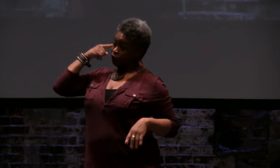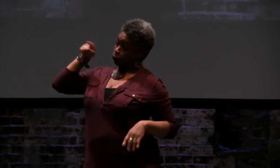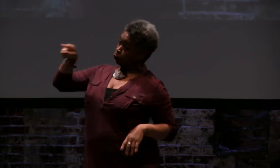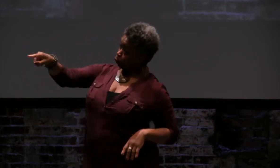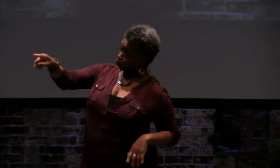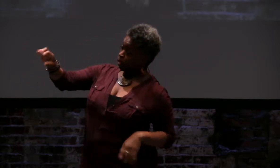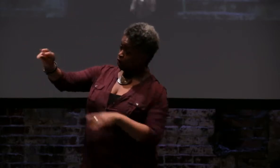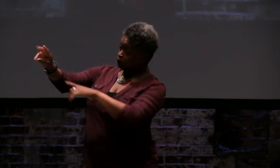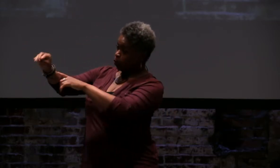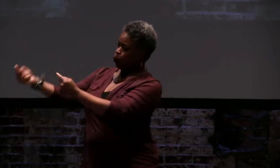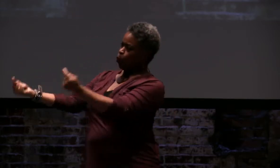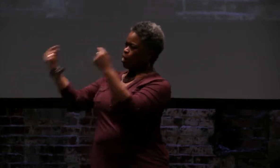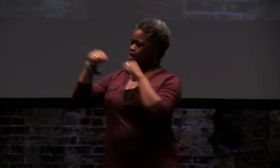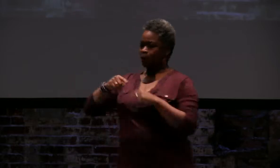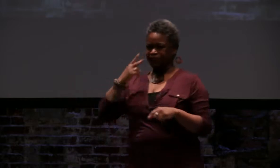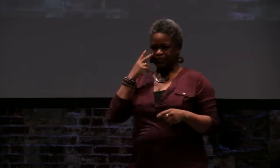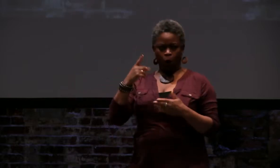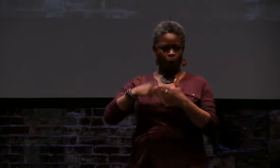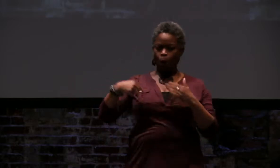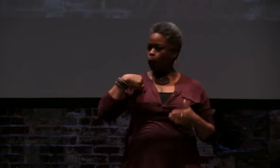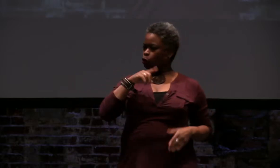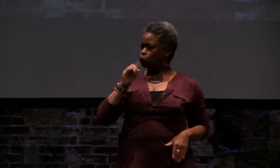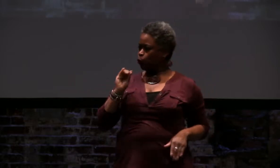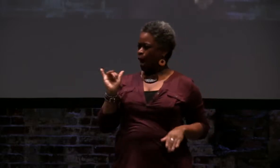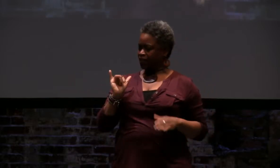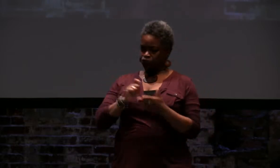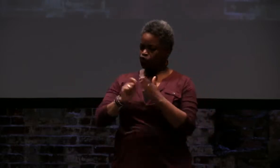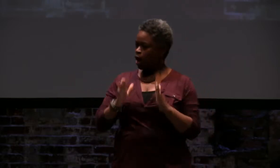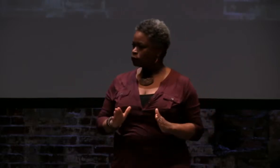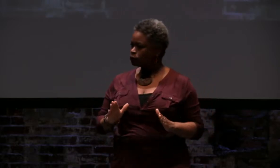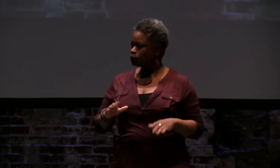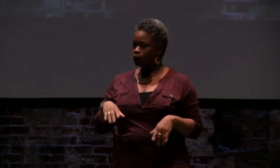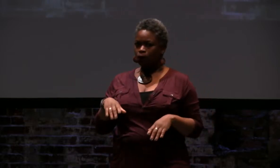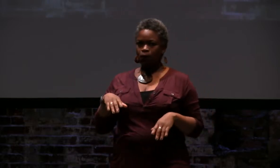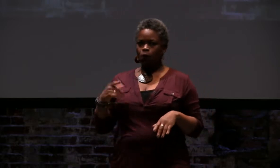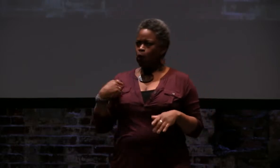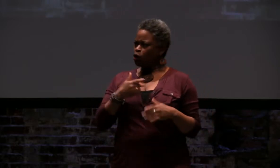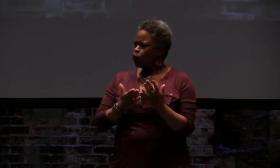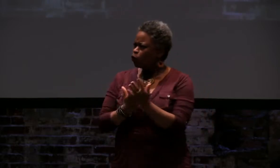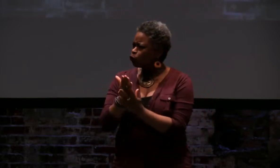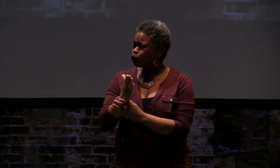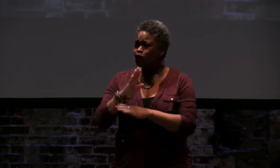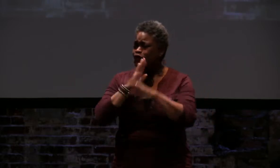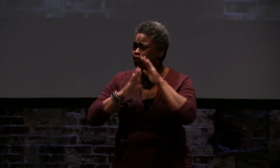by deaf owned businesses, specifically you, Convo, we are specifically talking to you,